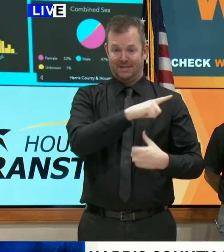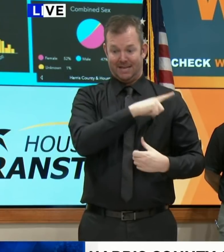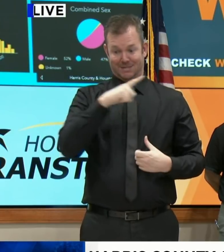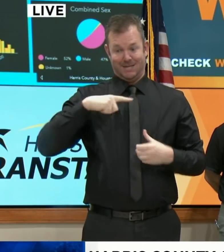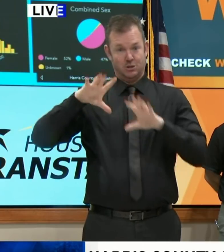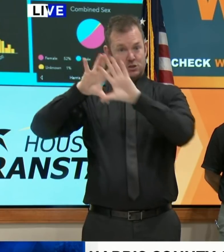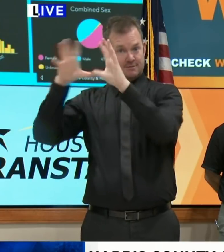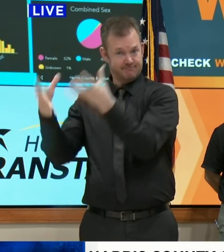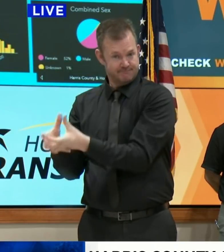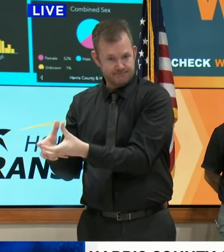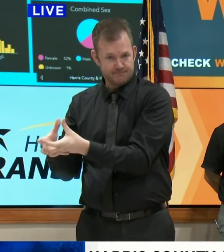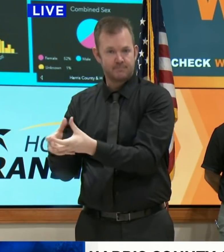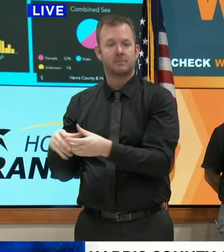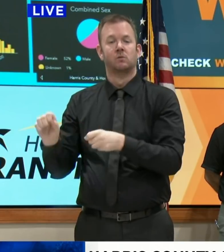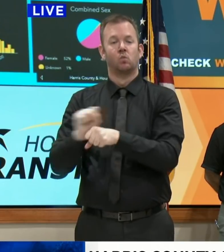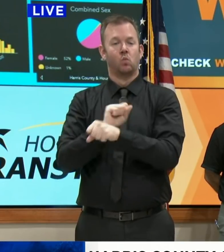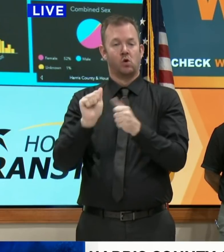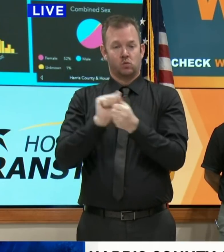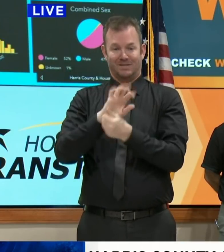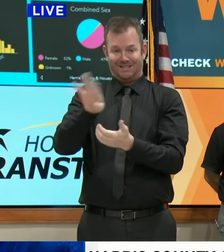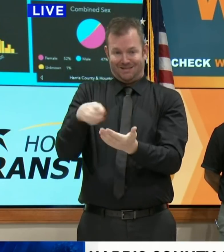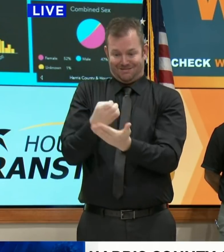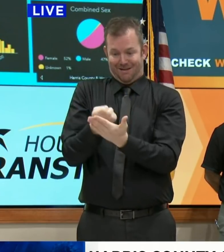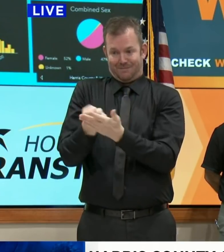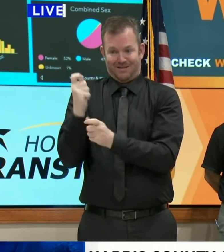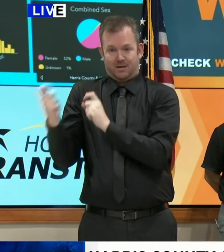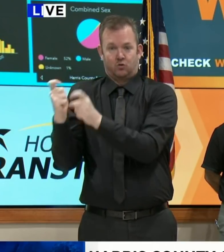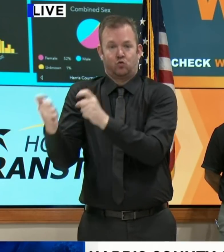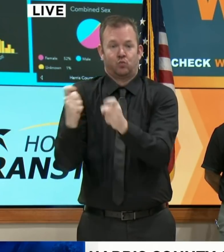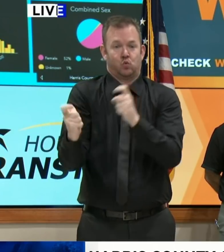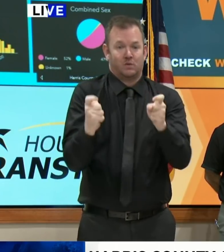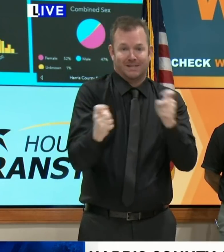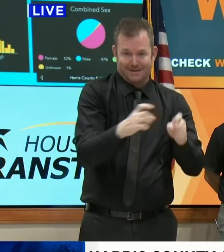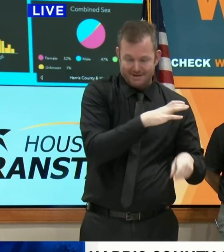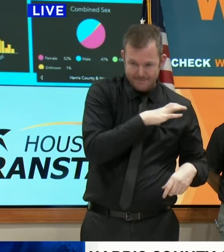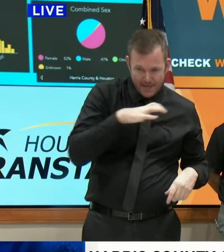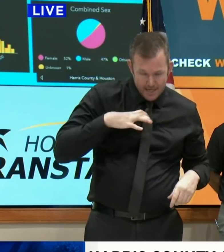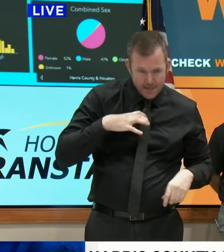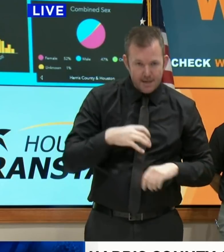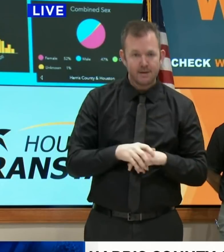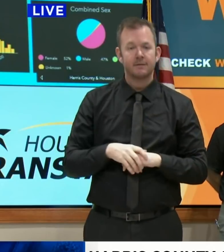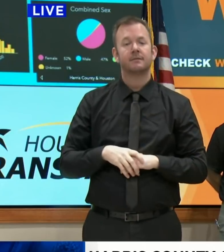families in unincorporated Harris County face Harris County face every day. He is every day. He is a leader in our legislative a leader in our legislative delegation, he’s a member of